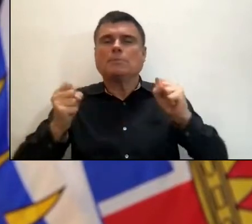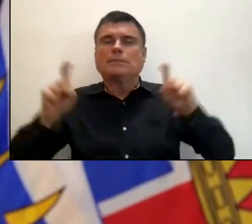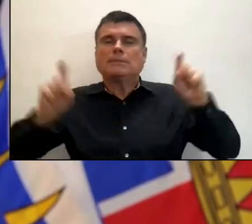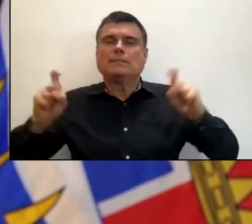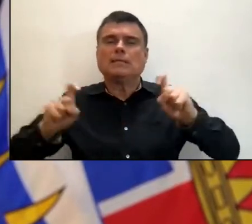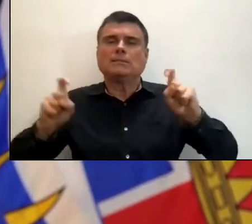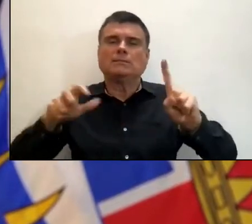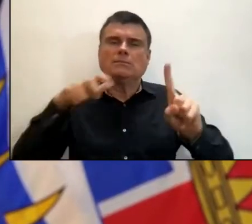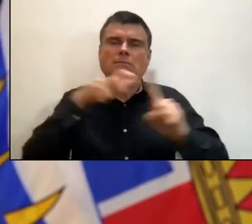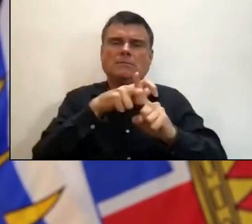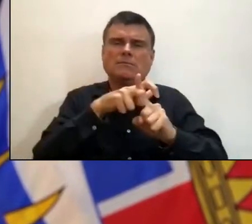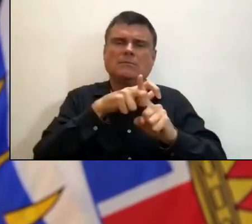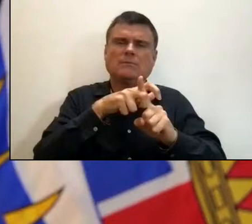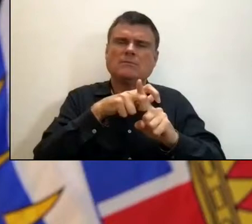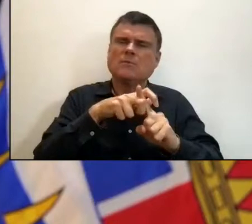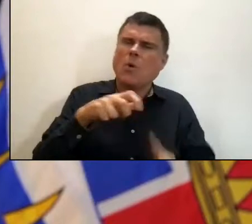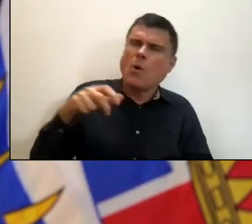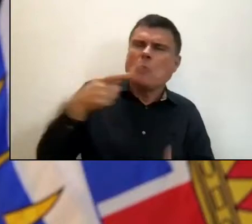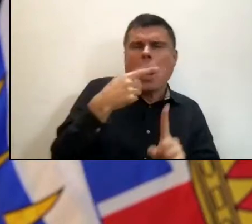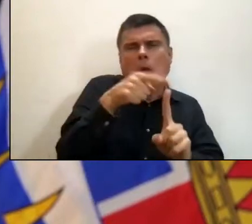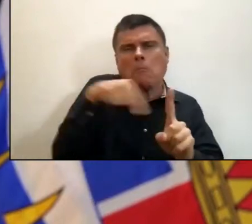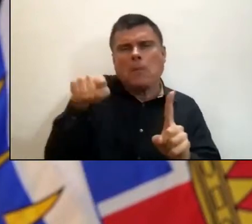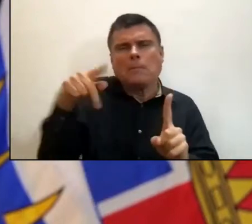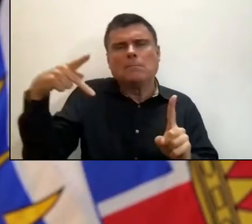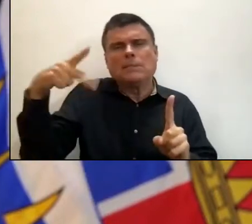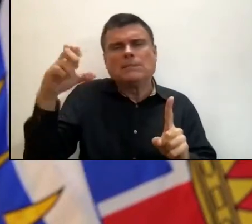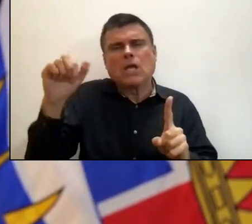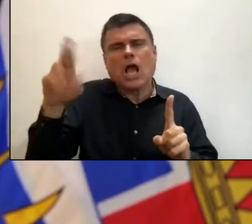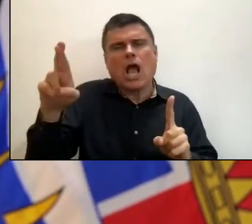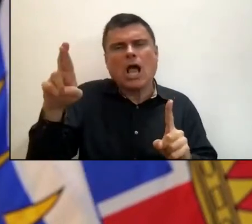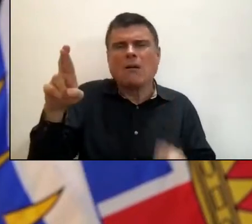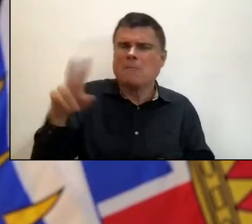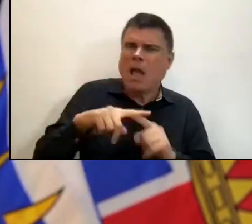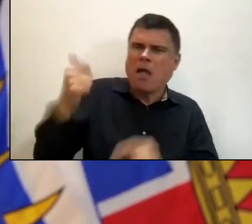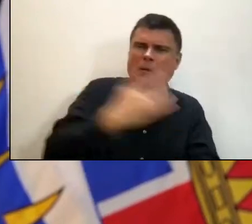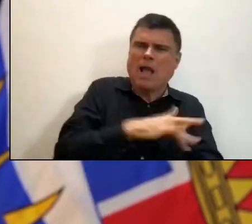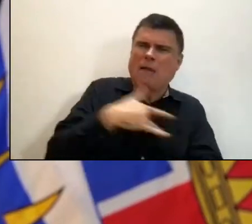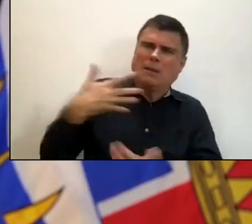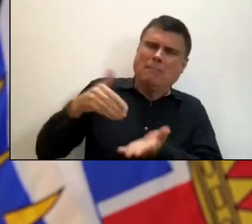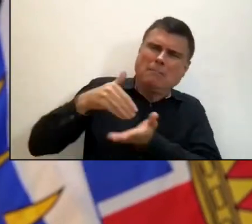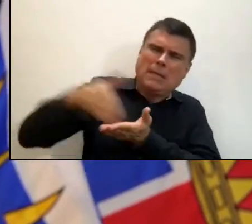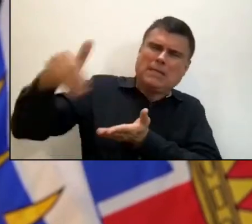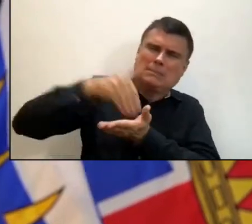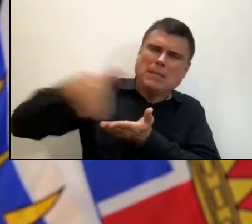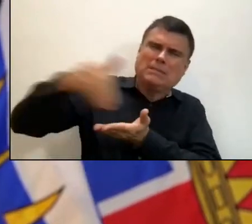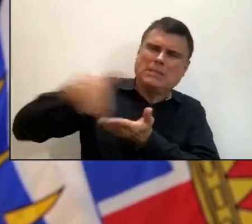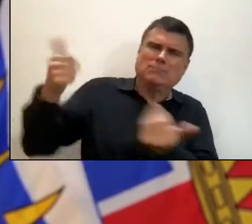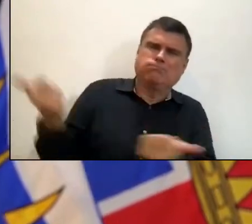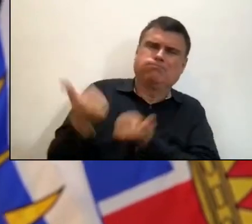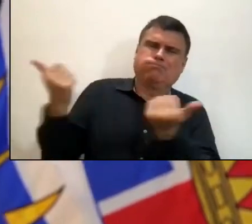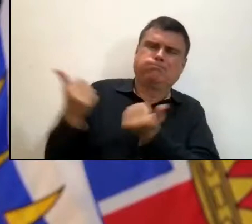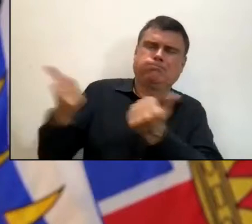provinces have millions of these tests and they are giving away and we didn't get them like